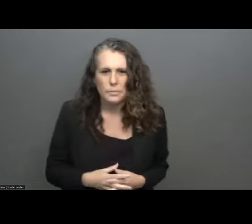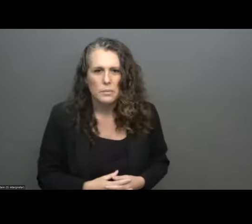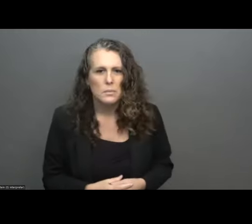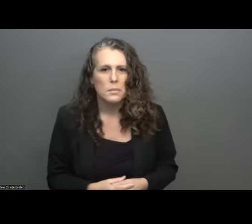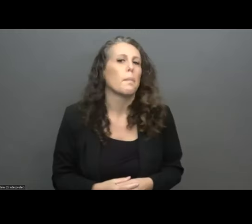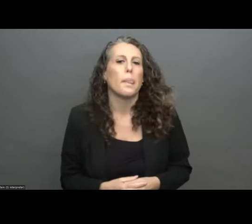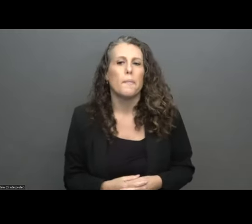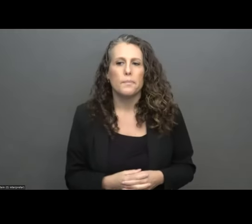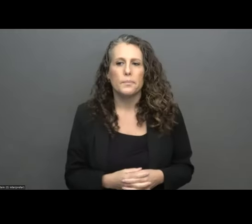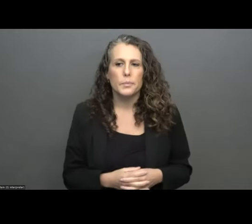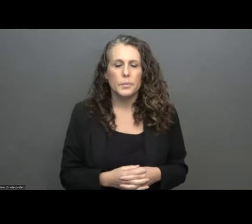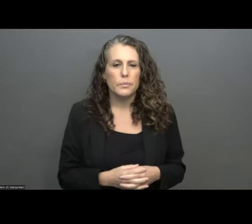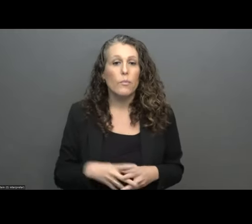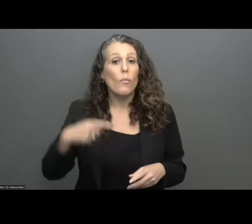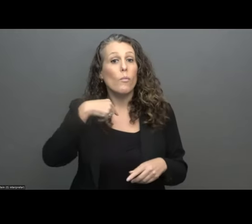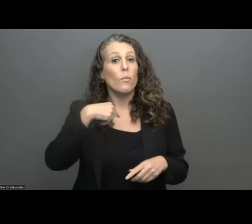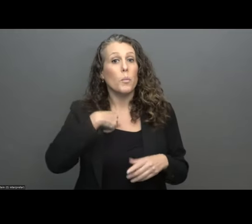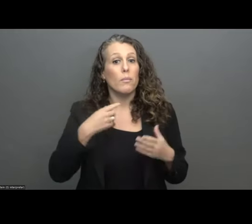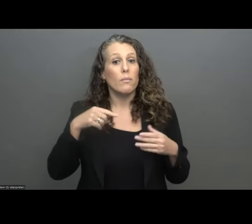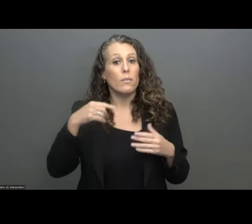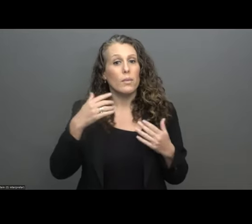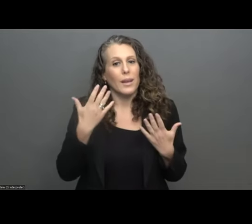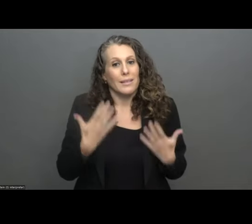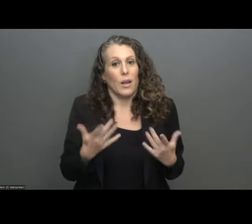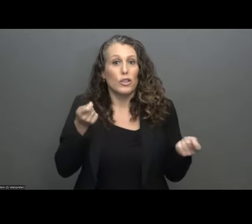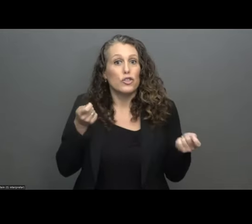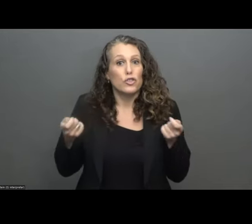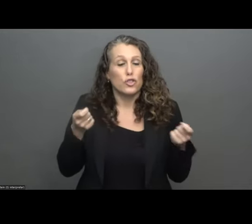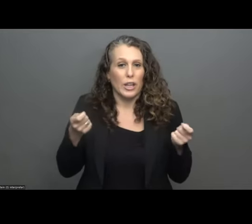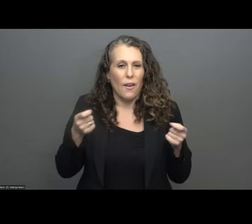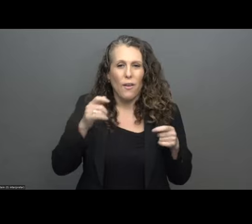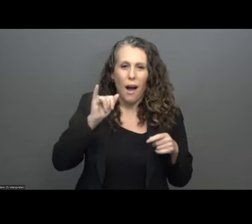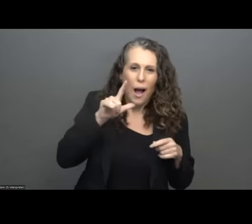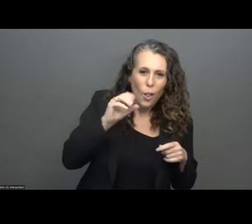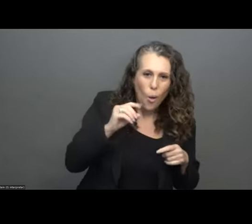09:44:12 Chair of the il business and disability network. We are excited to welcome everyone